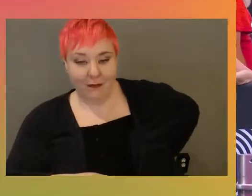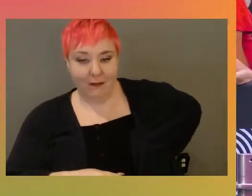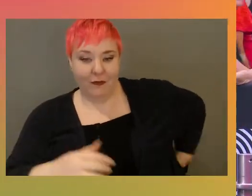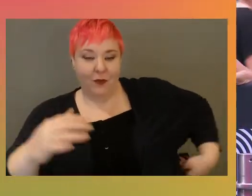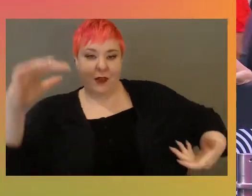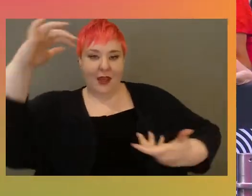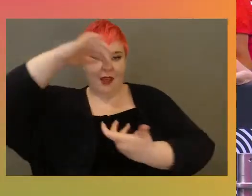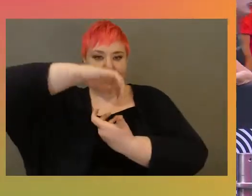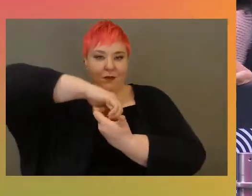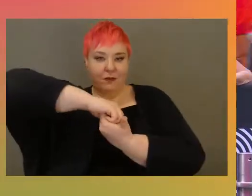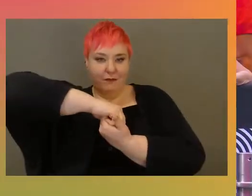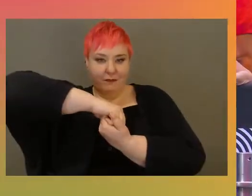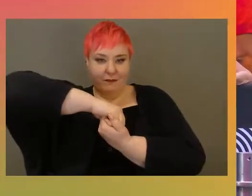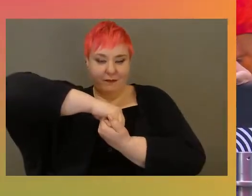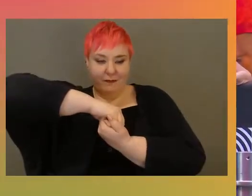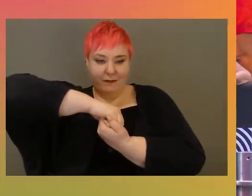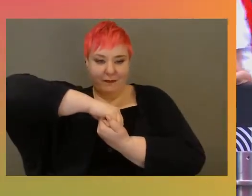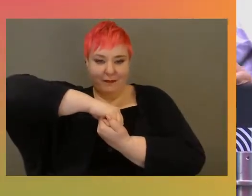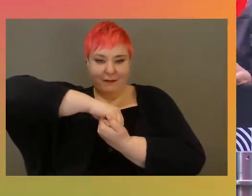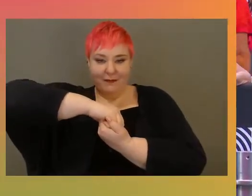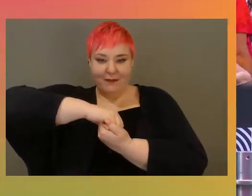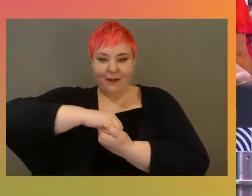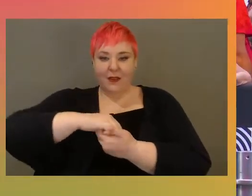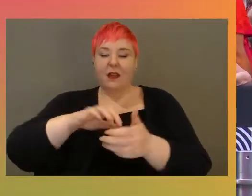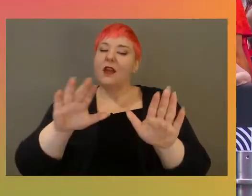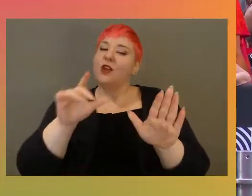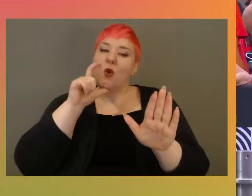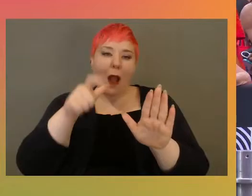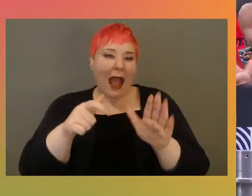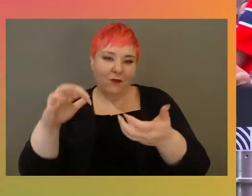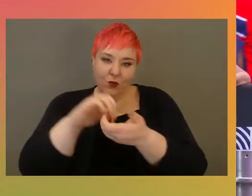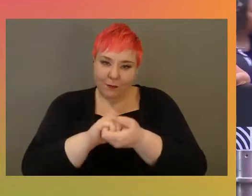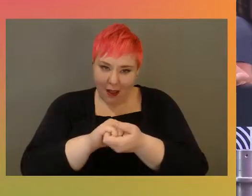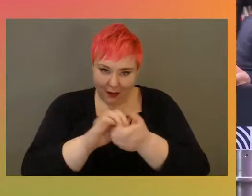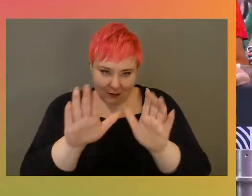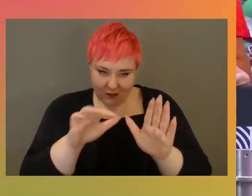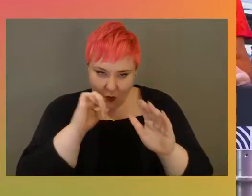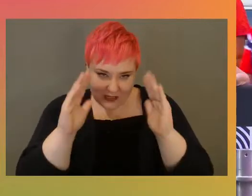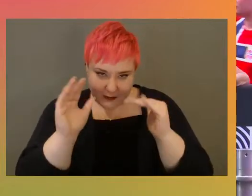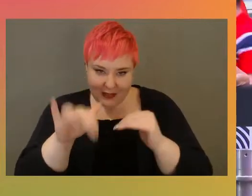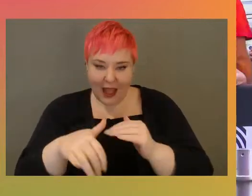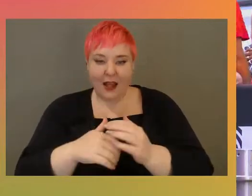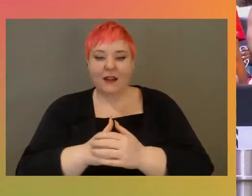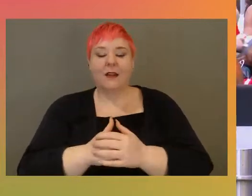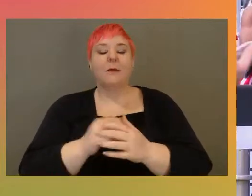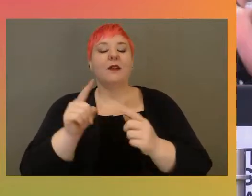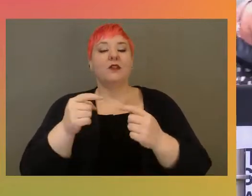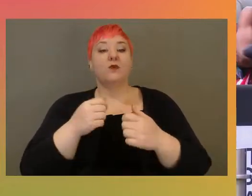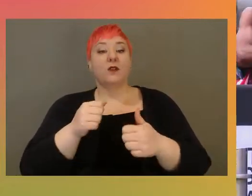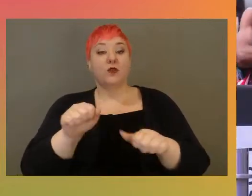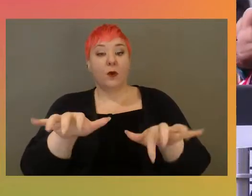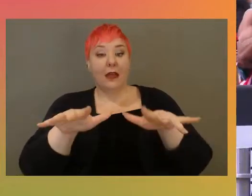THE PALM TO FACE BACK BEND THE